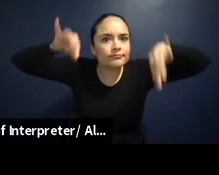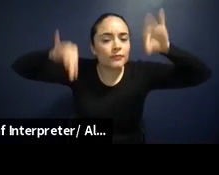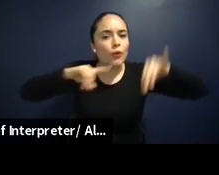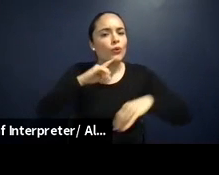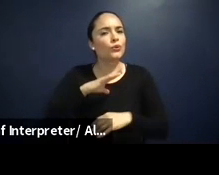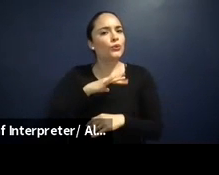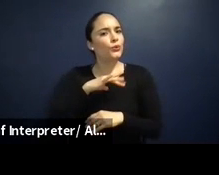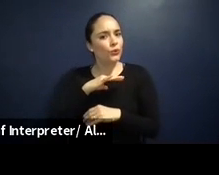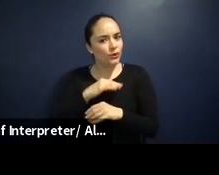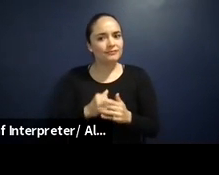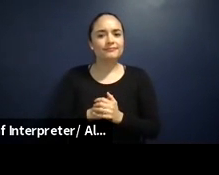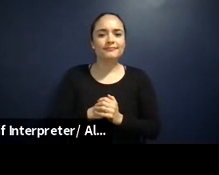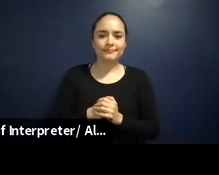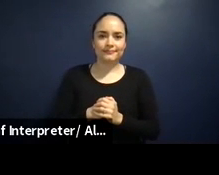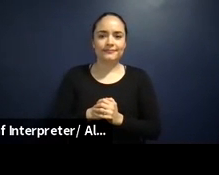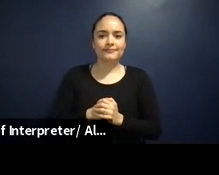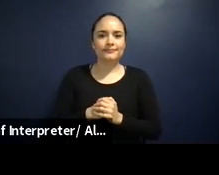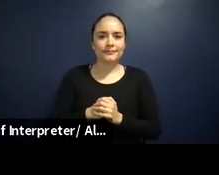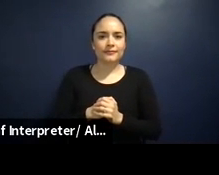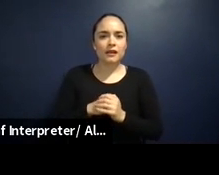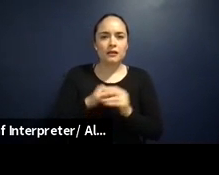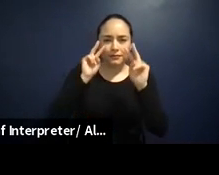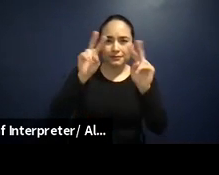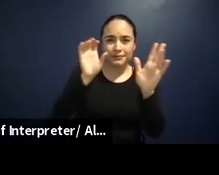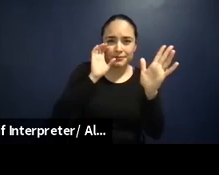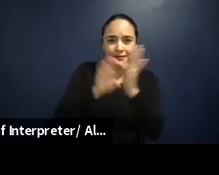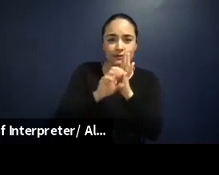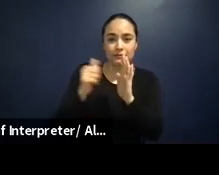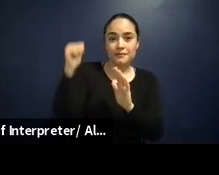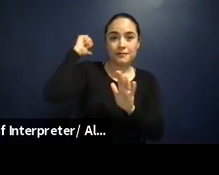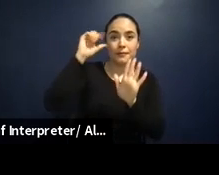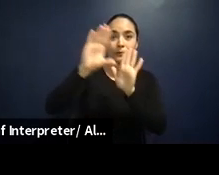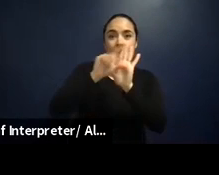lines and layers. [Kim]: Yeah, absolutely. So those are the sediments that are being built up